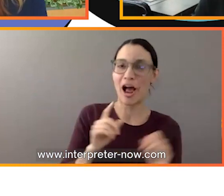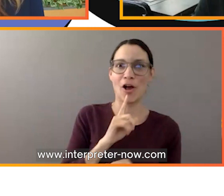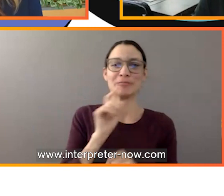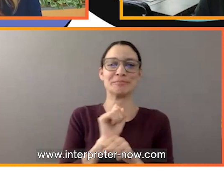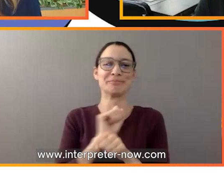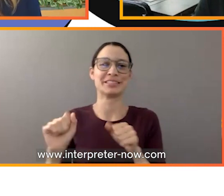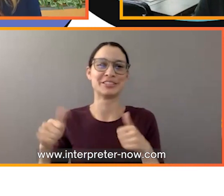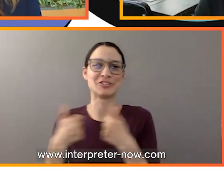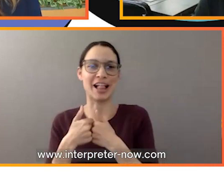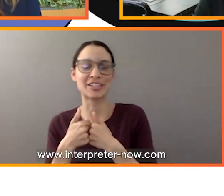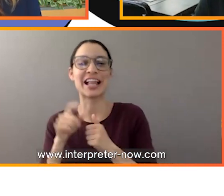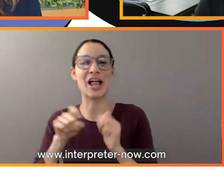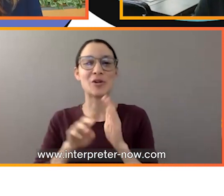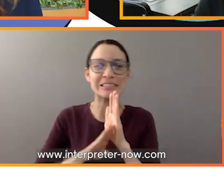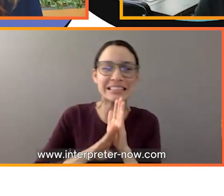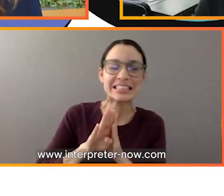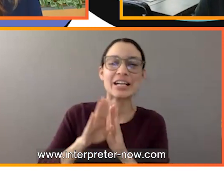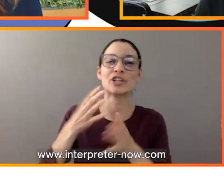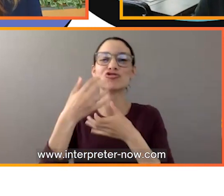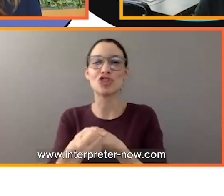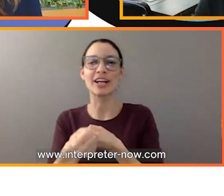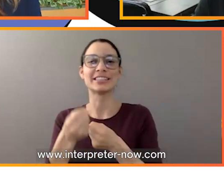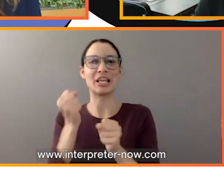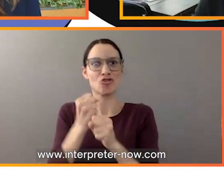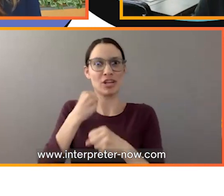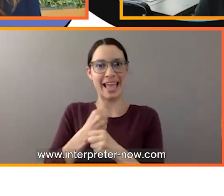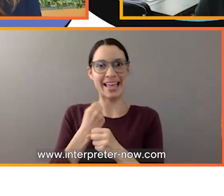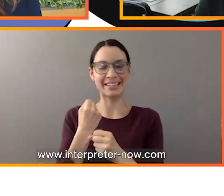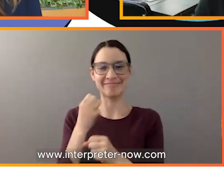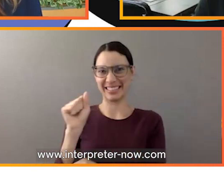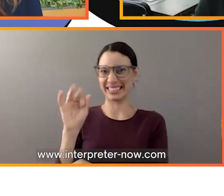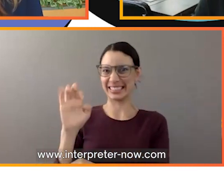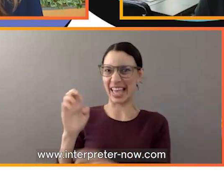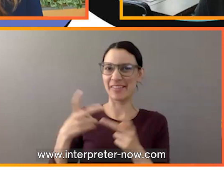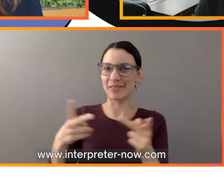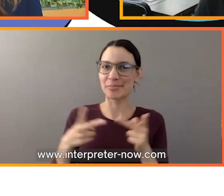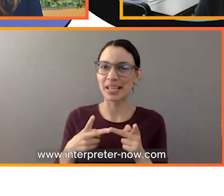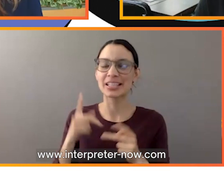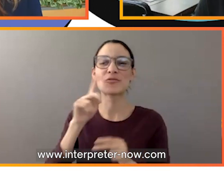really build the trust and create the safe space for people to share best practices.